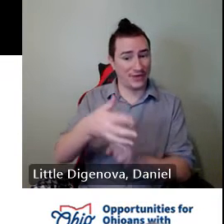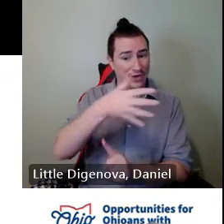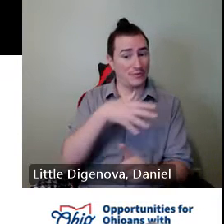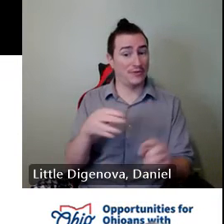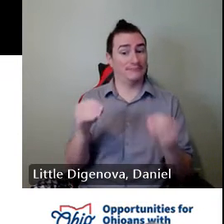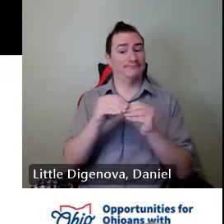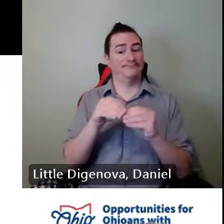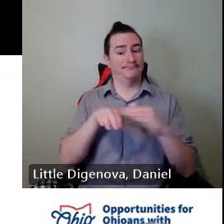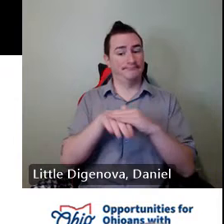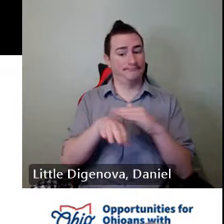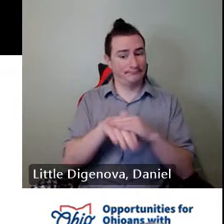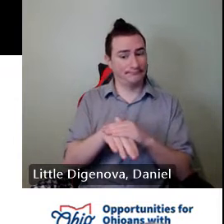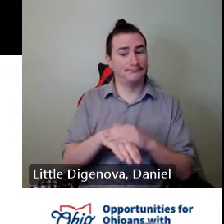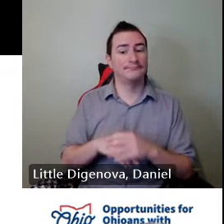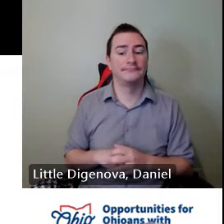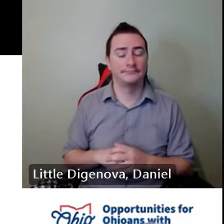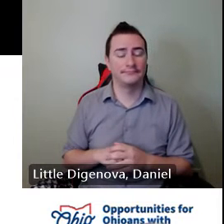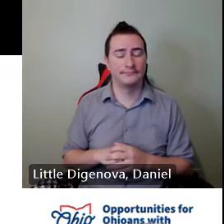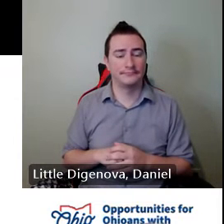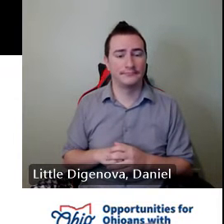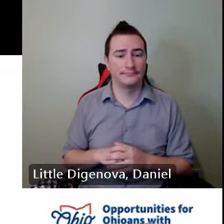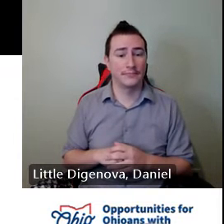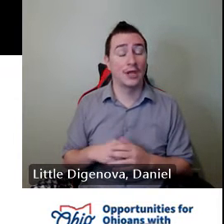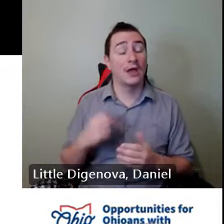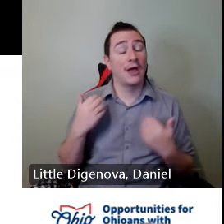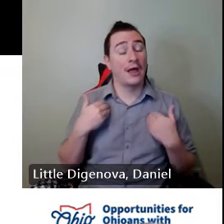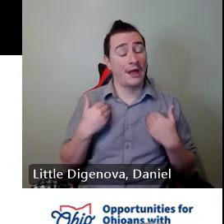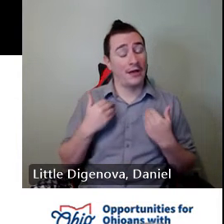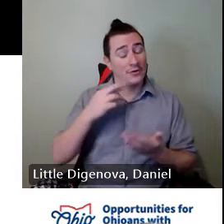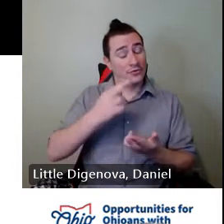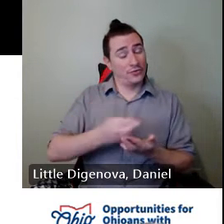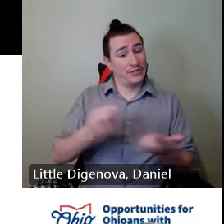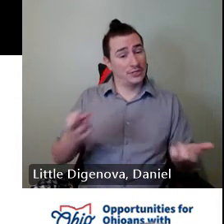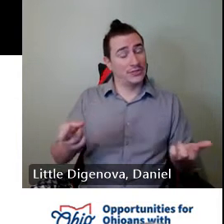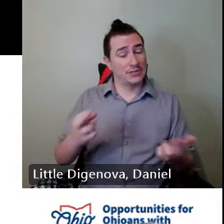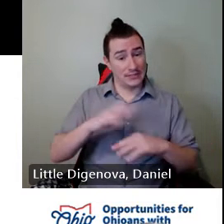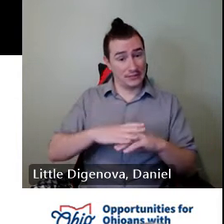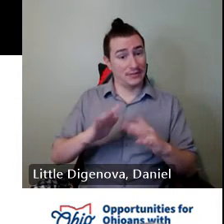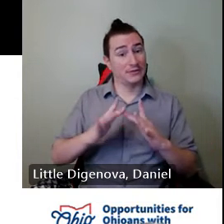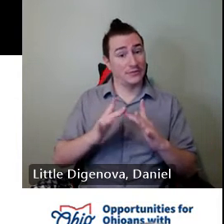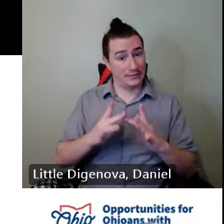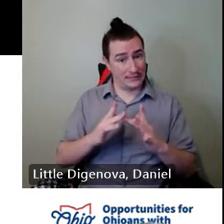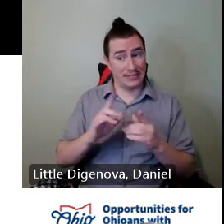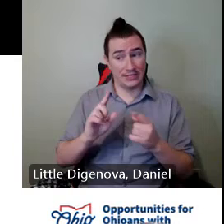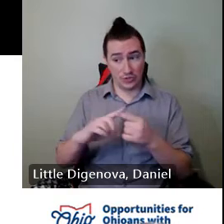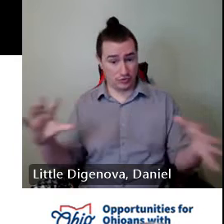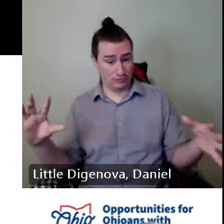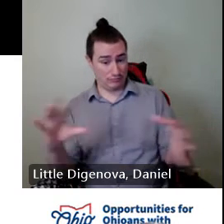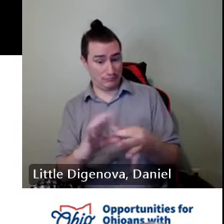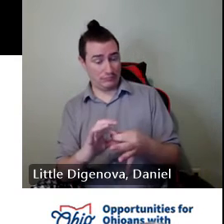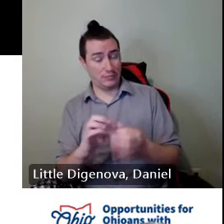when we do that. We have helpful resources on the website to connect with employers and we do customized consultations with